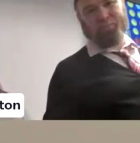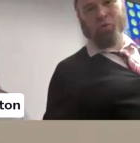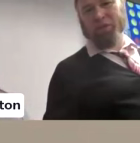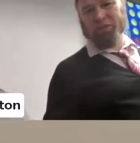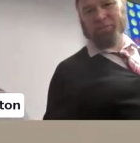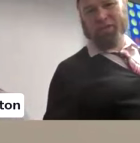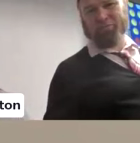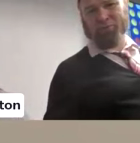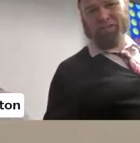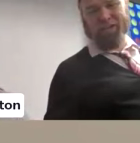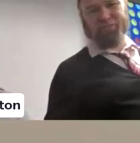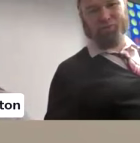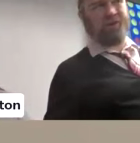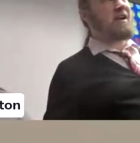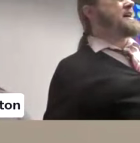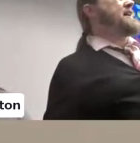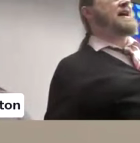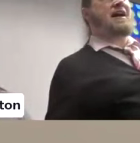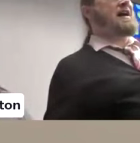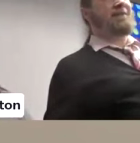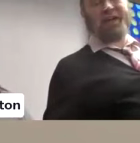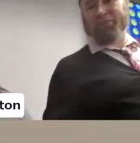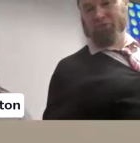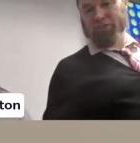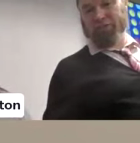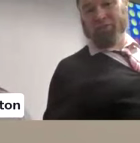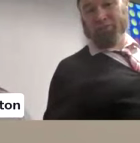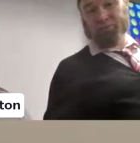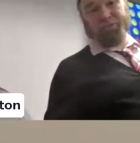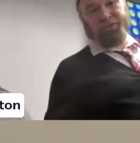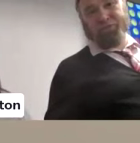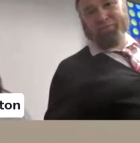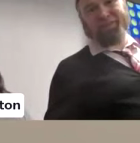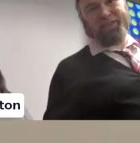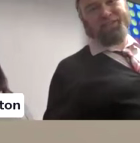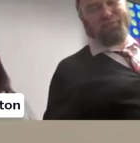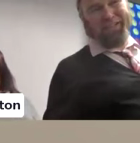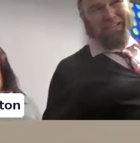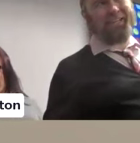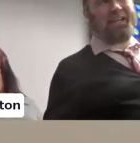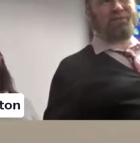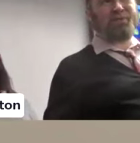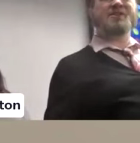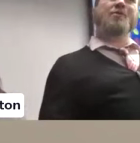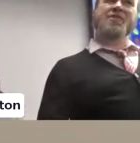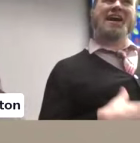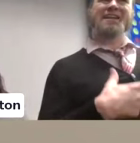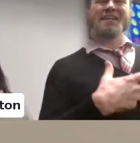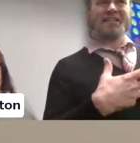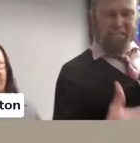Now as Angie was saying, this is $20. And you know, which is way more than you need to pay for connect 4.